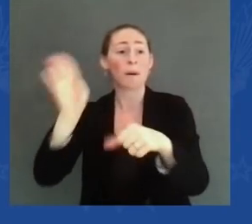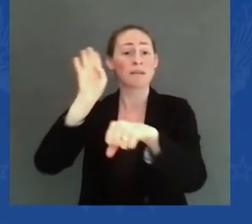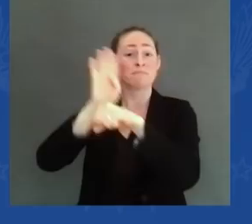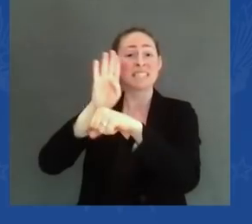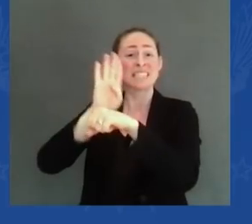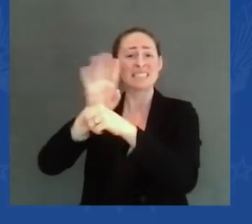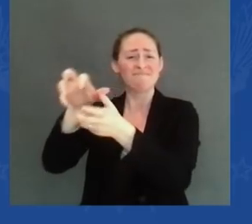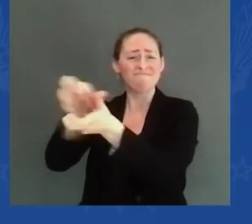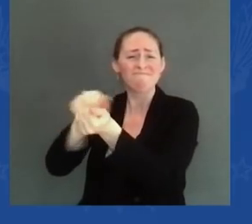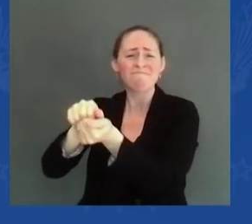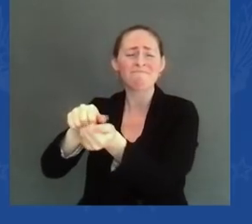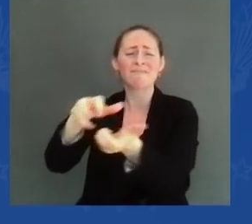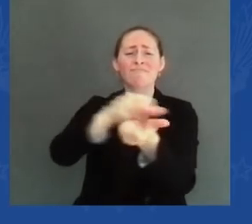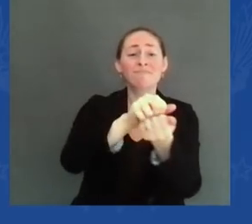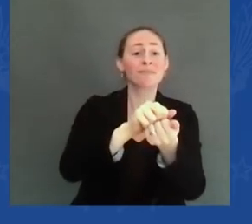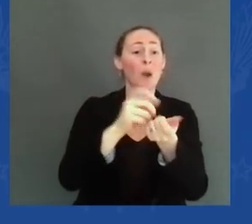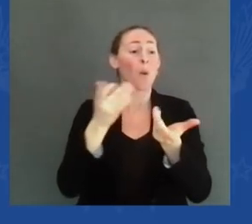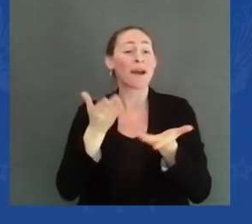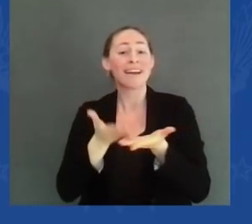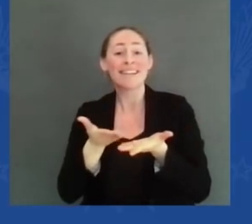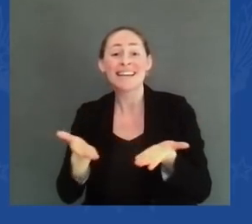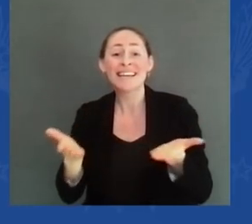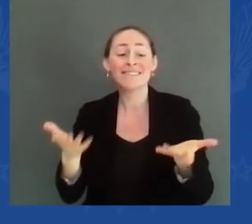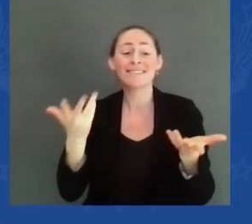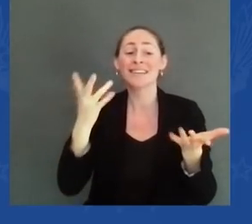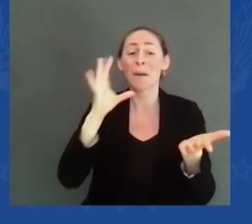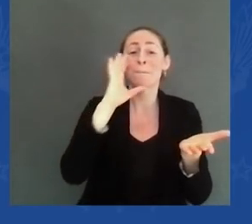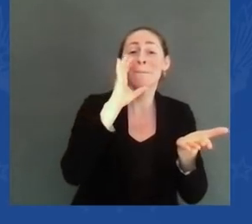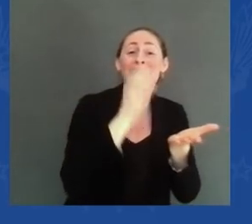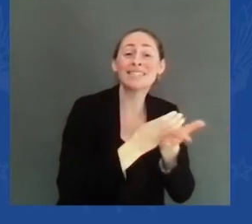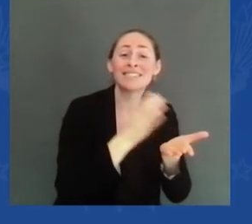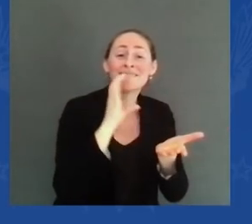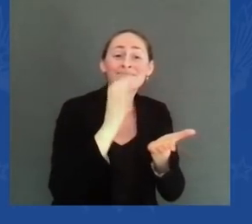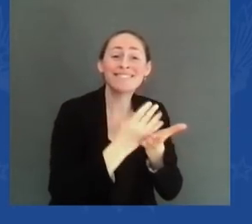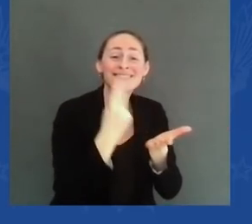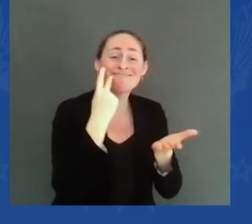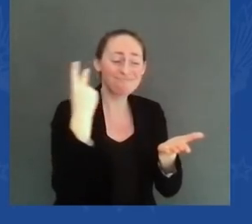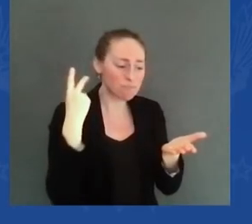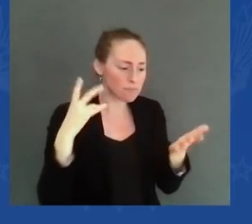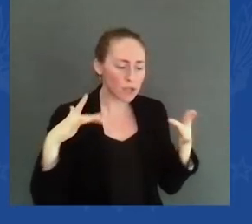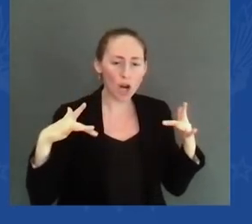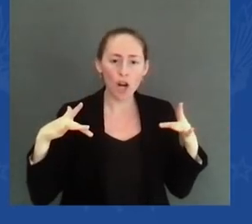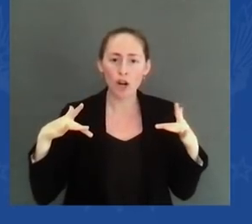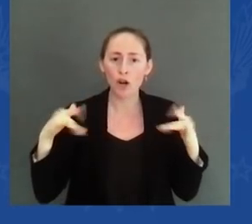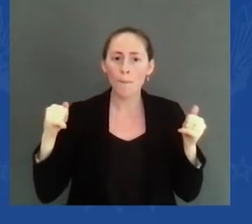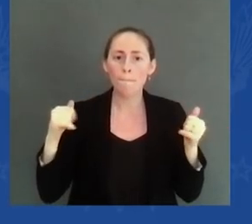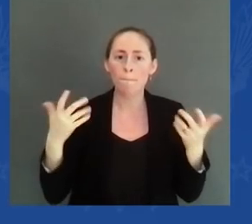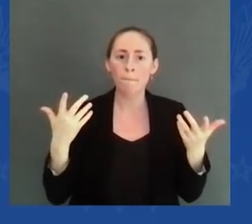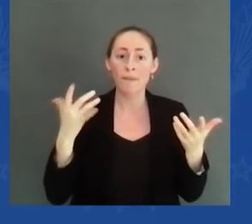the pictures that can never be replaced, no matter how much financial help we're able get people.